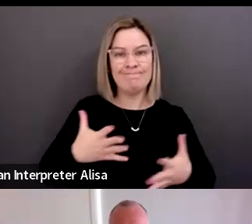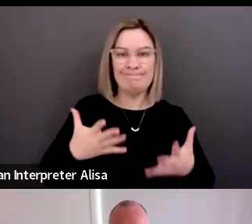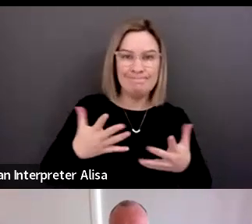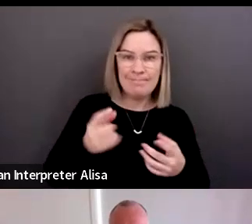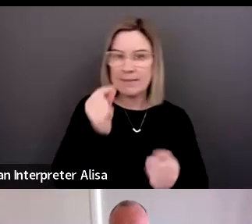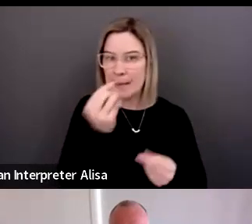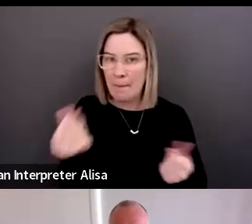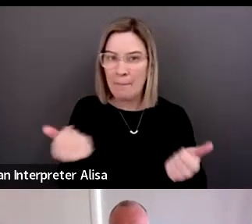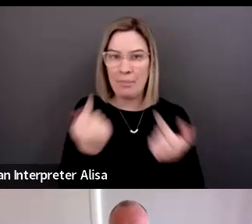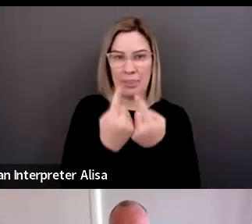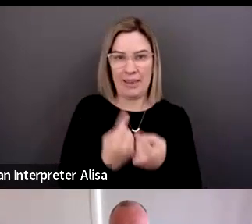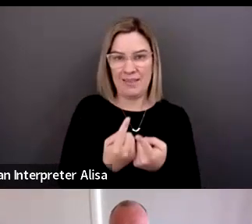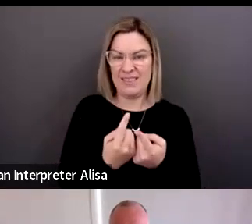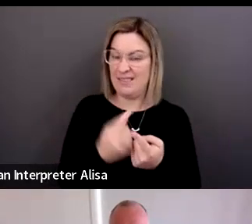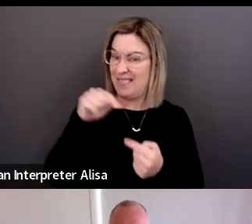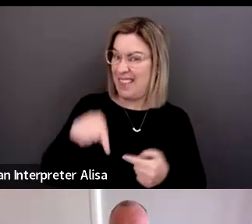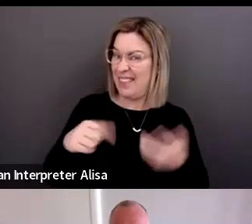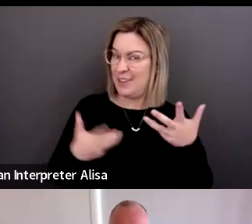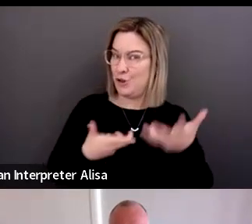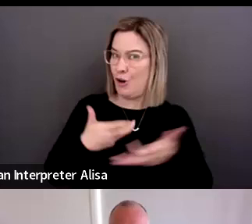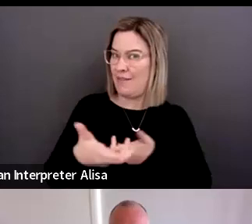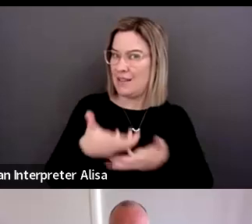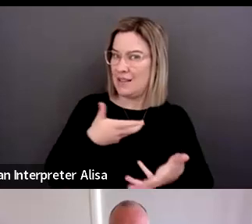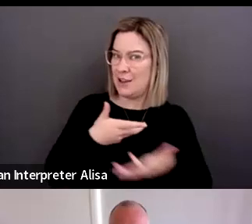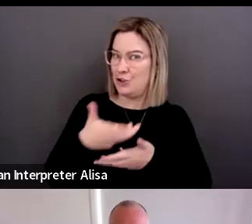also to name where things are sticky and compromised, but you need to make